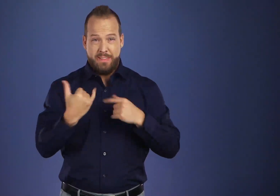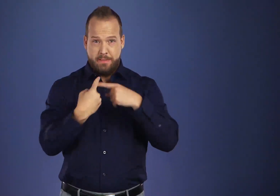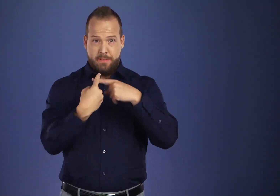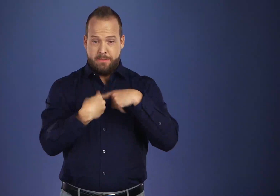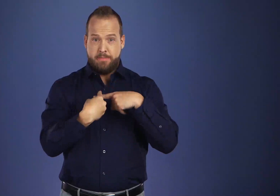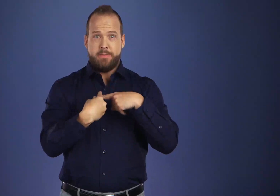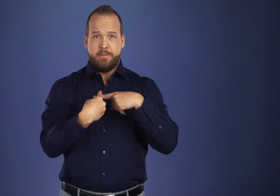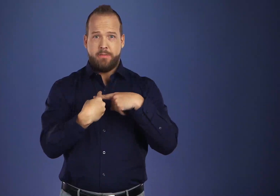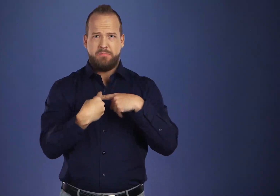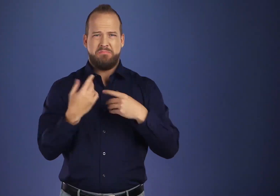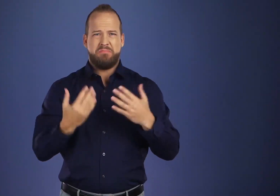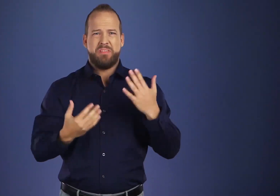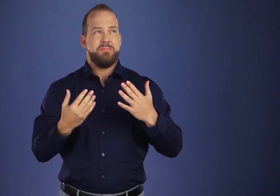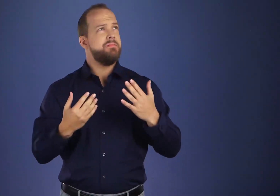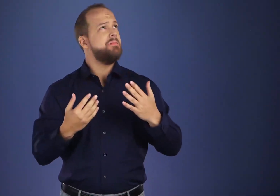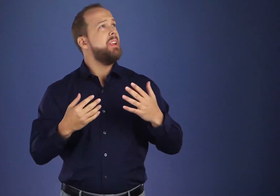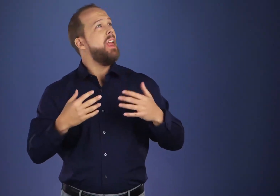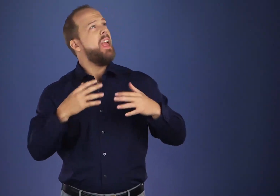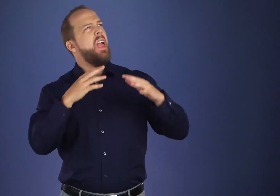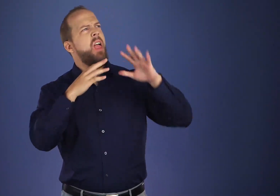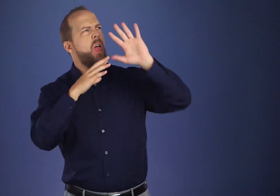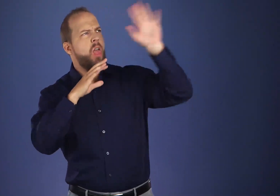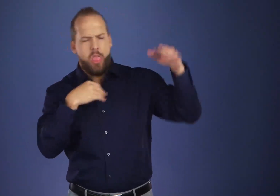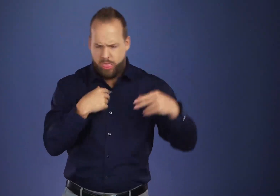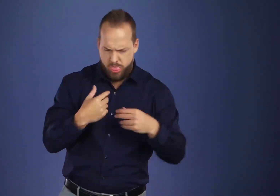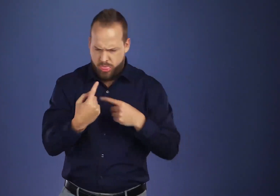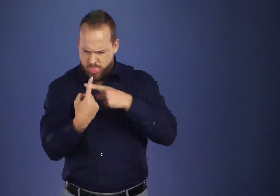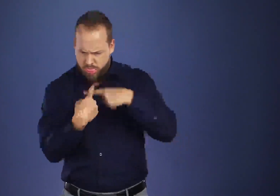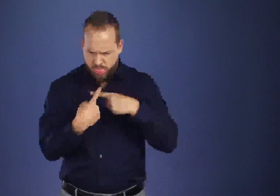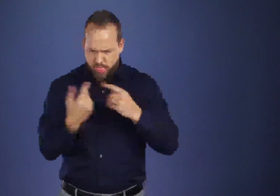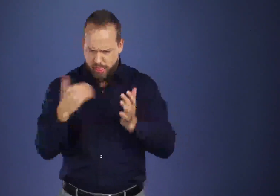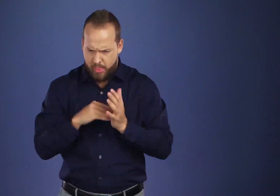Though self-will may slam it shut again, as it frequently does,